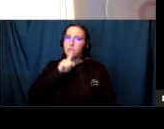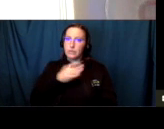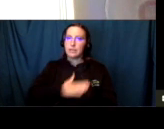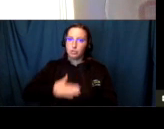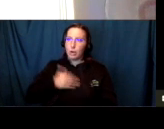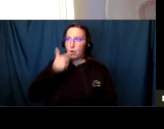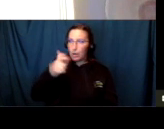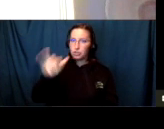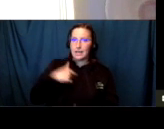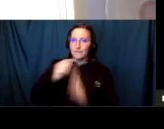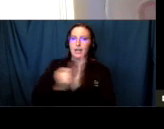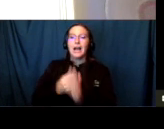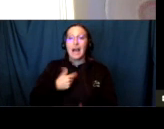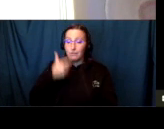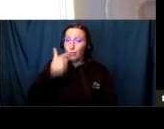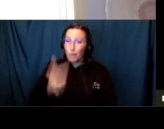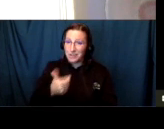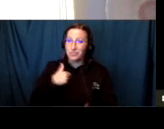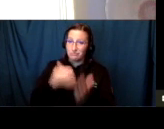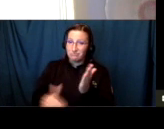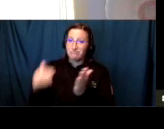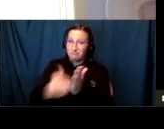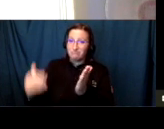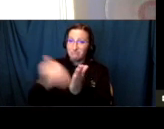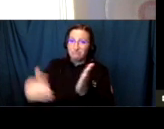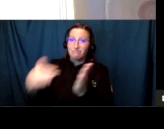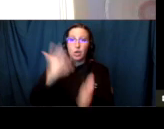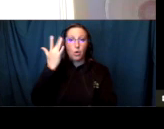actually I've watched them over multiple times just to just remind